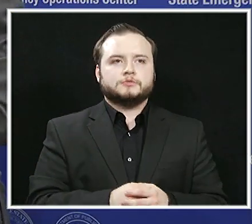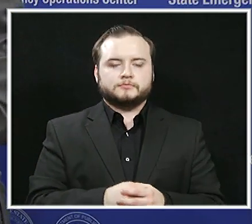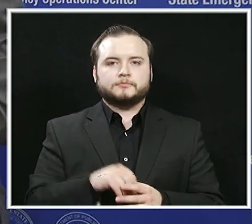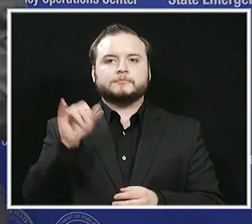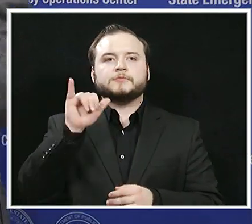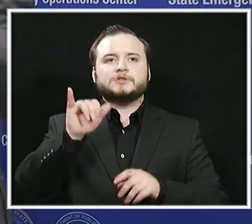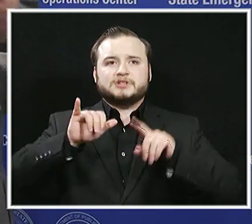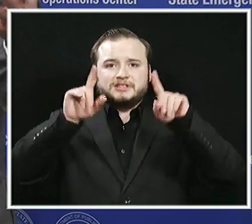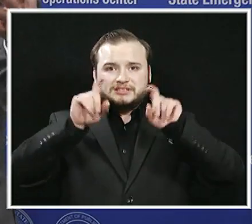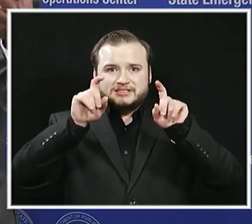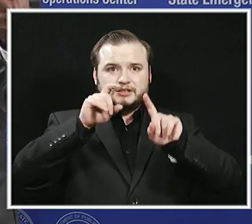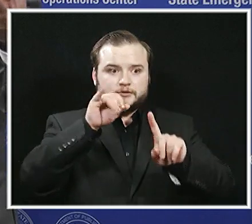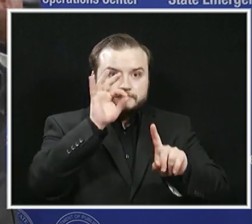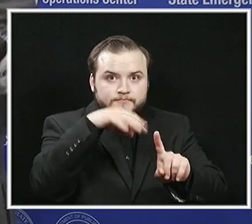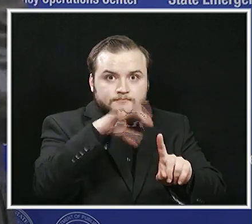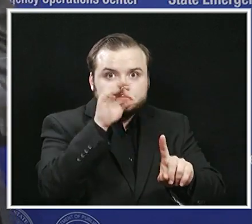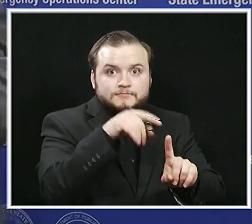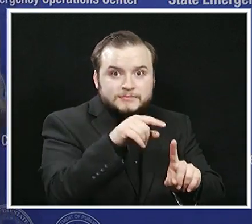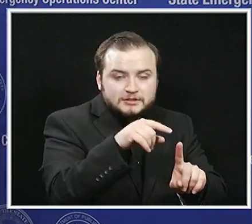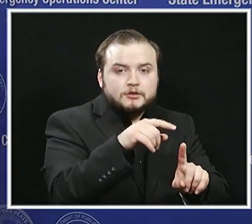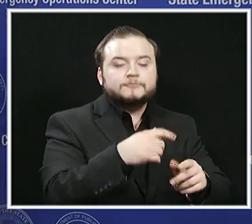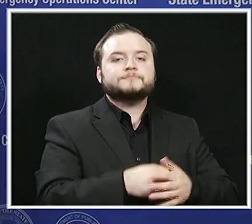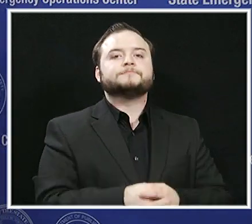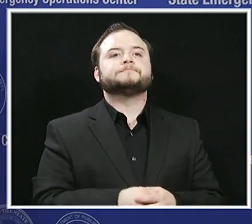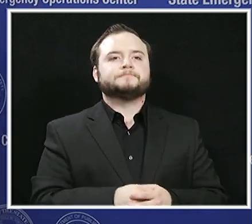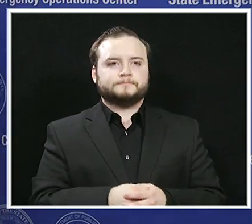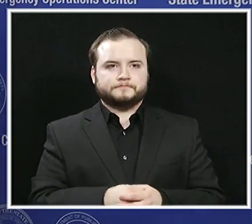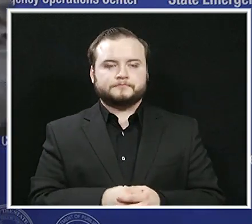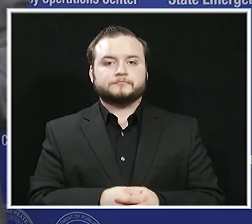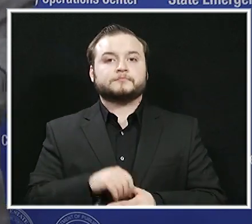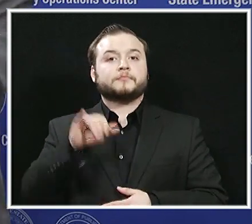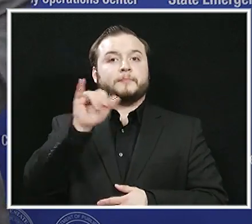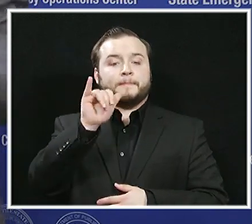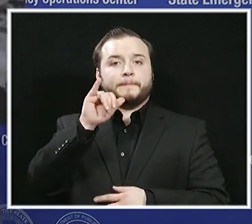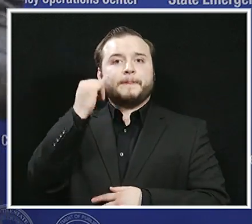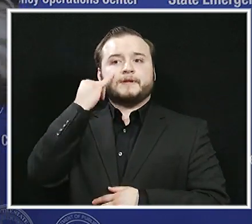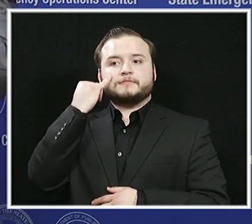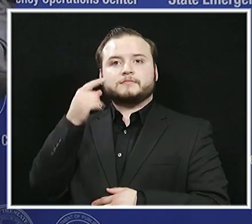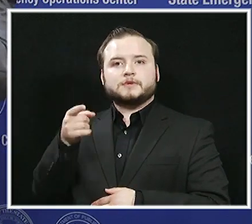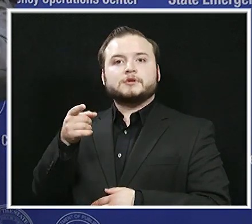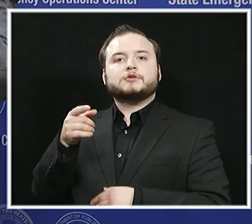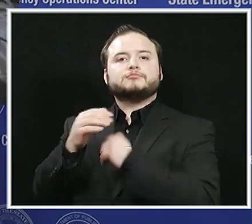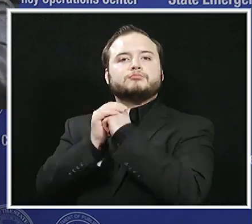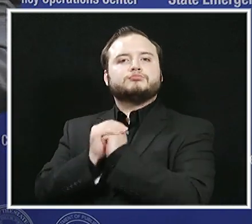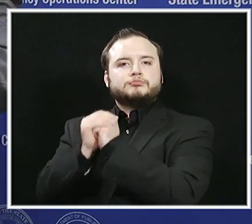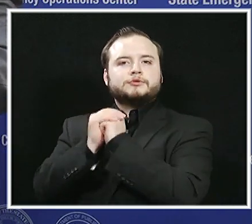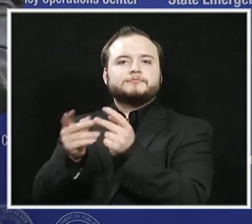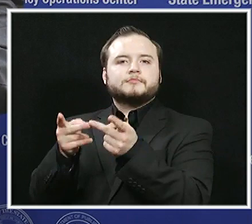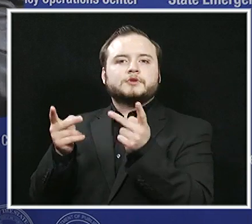problem we can test, trace, quarantine, and get that right. Opening places of worship which